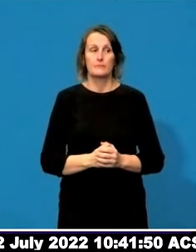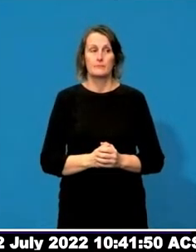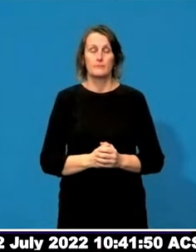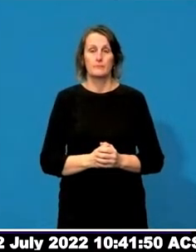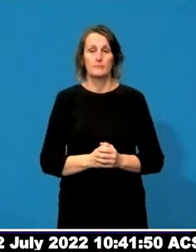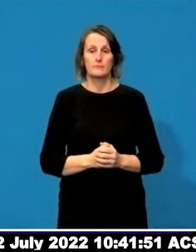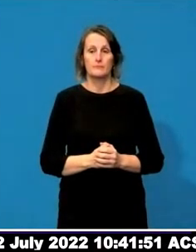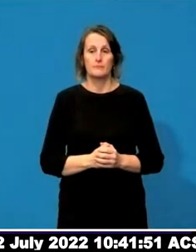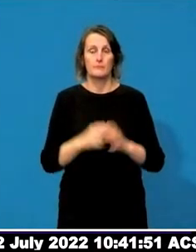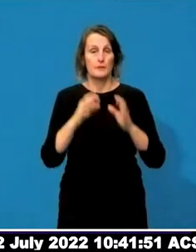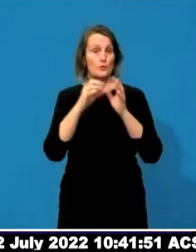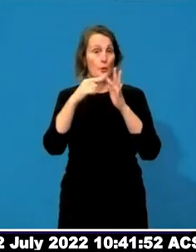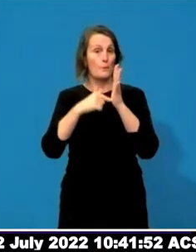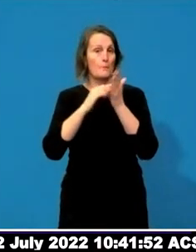she provided a statement to the Royal Commission